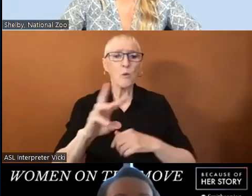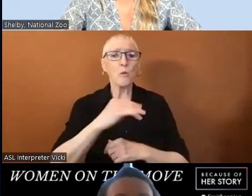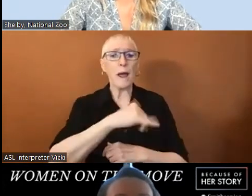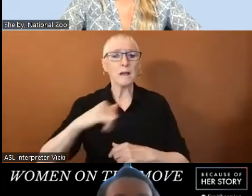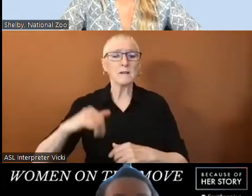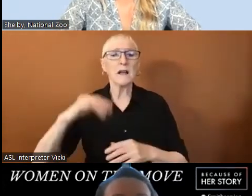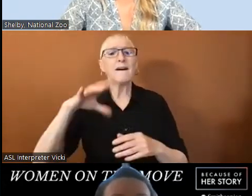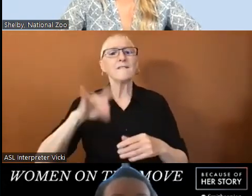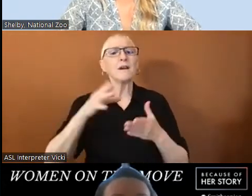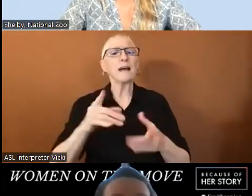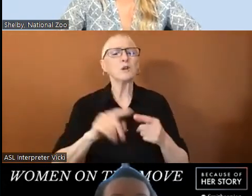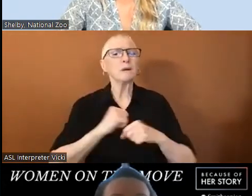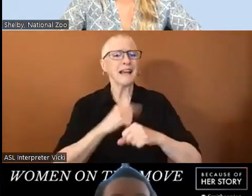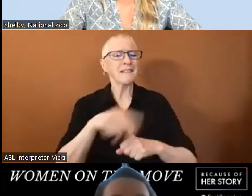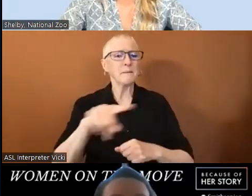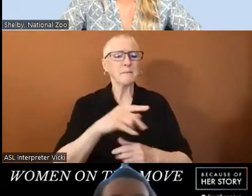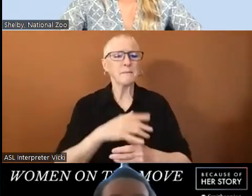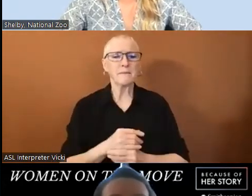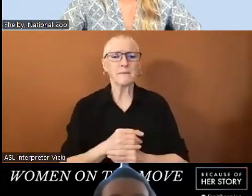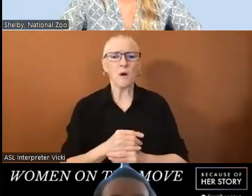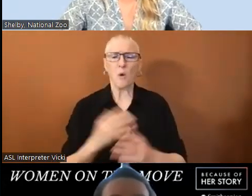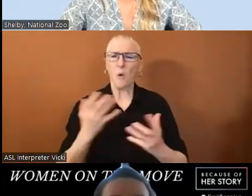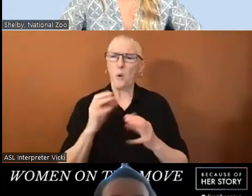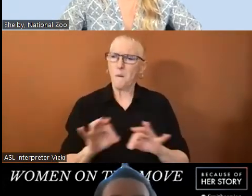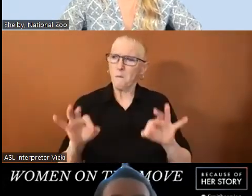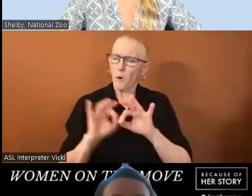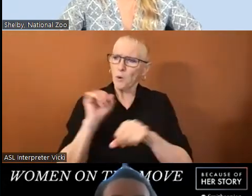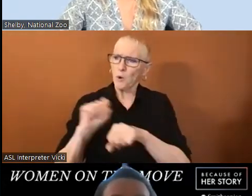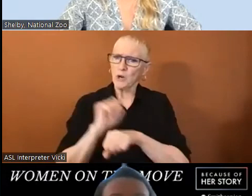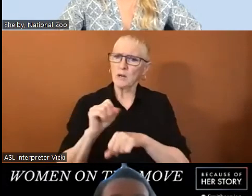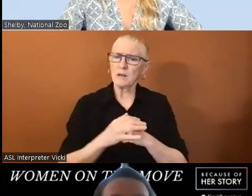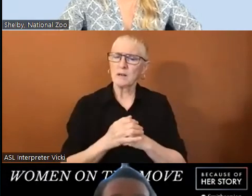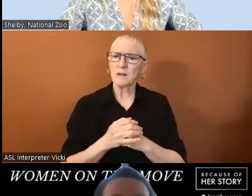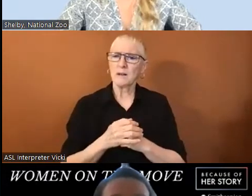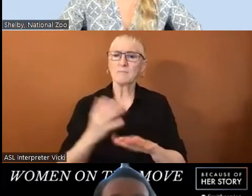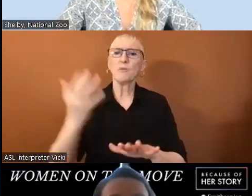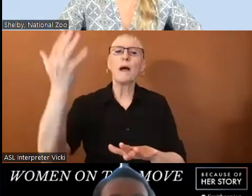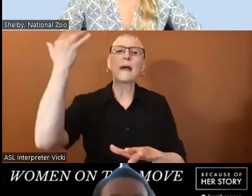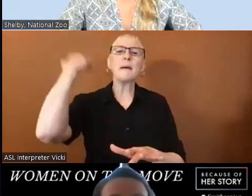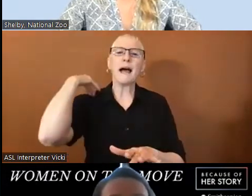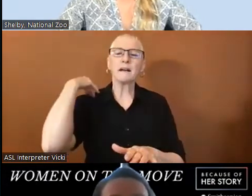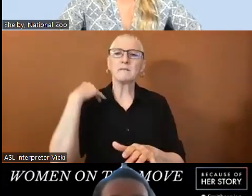Shelby: Awesome. That, yeah it sounds like really important work. So way back when in, historically speaking,